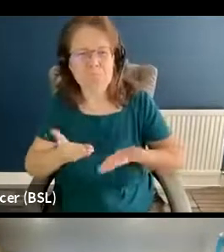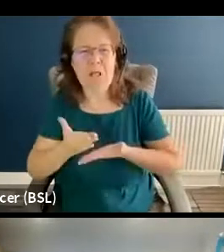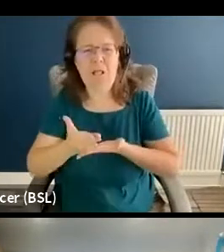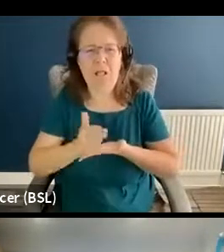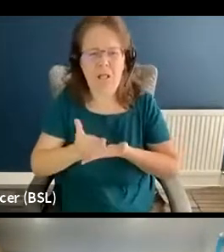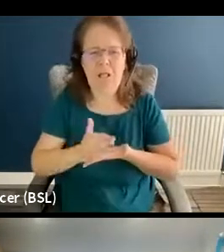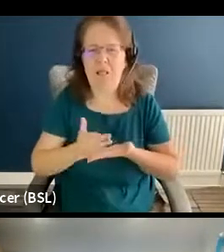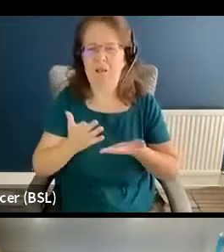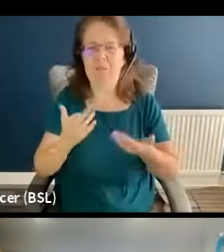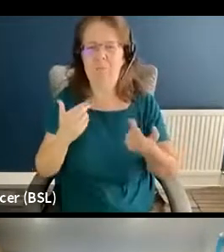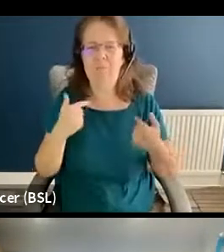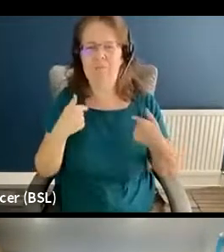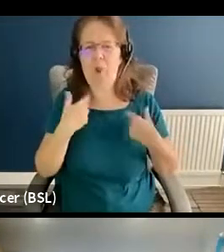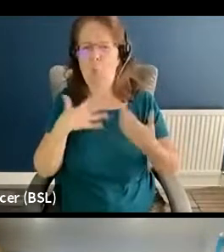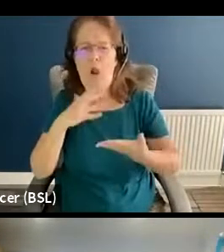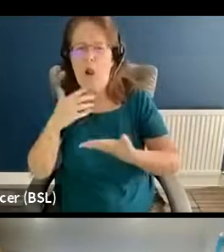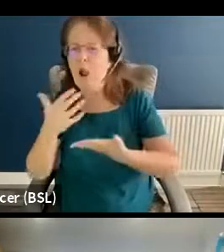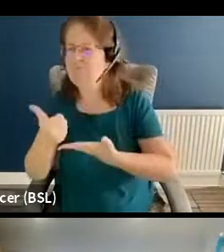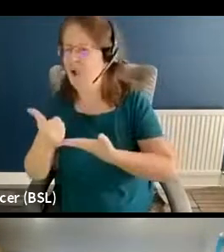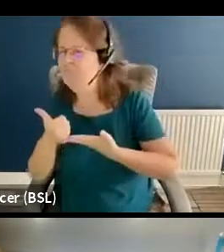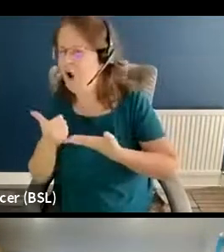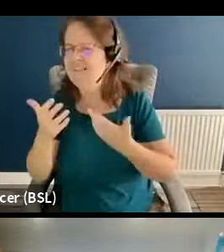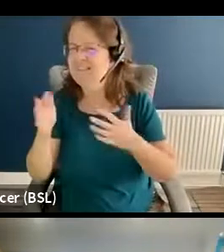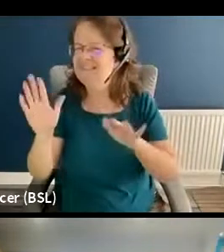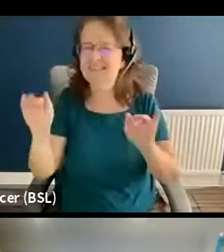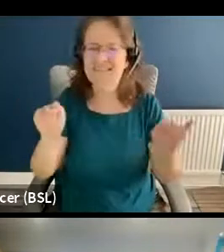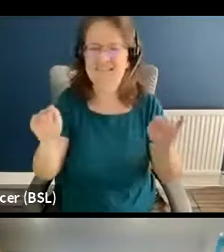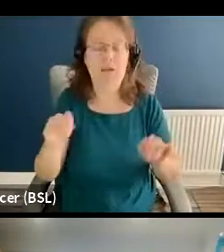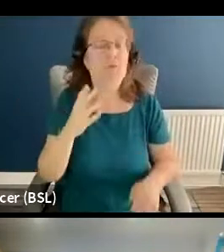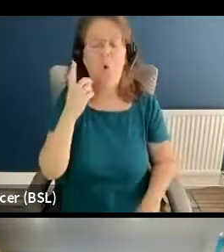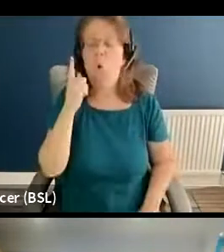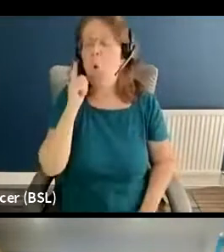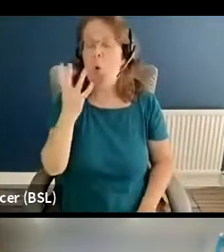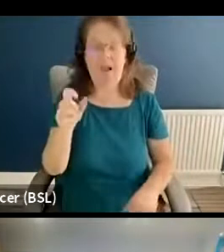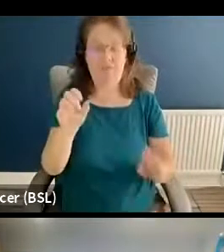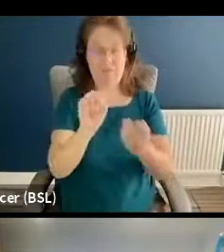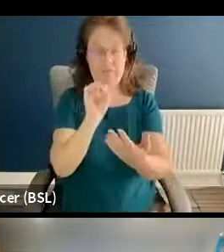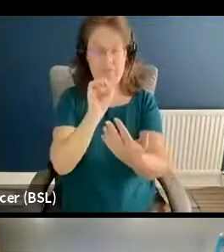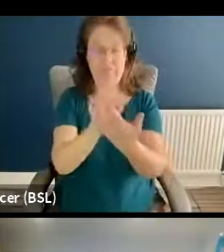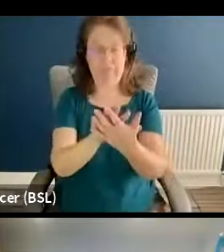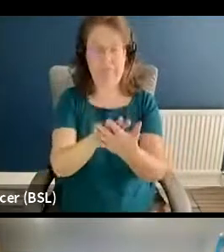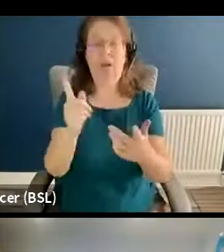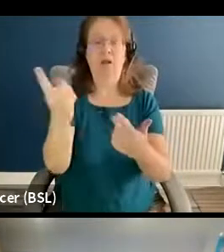asking for advice about anything, there's always somebody there to help and to answer.